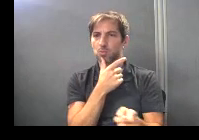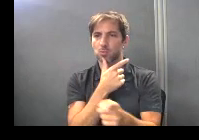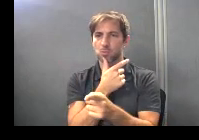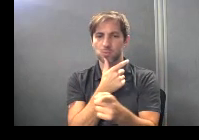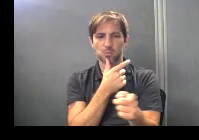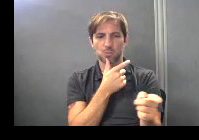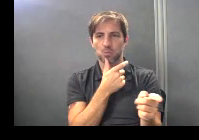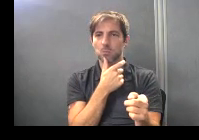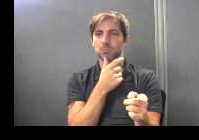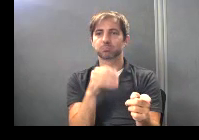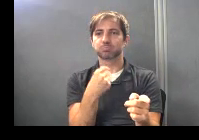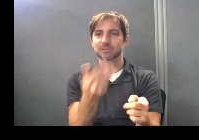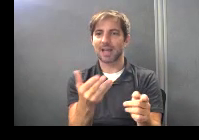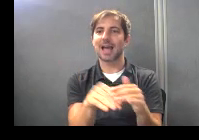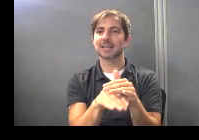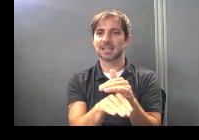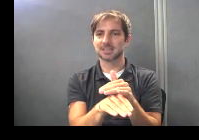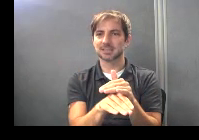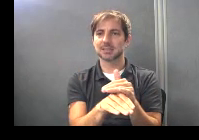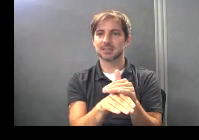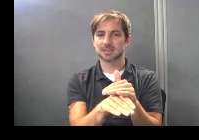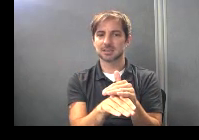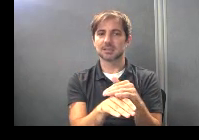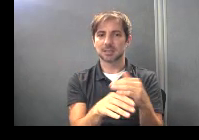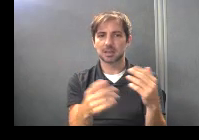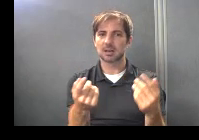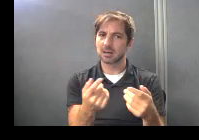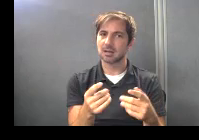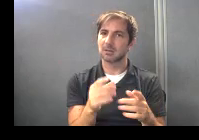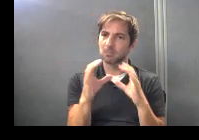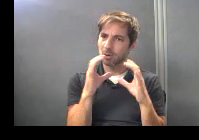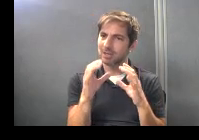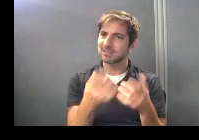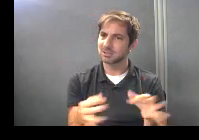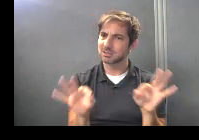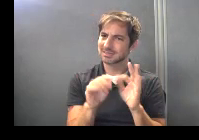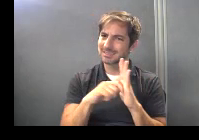BE APPROACHABLE TO RECEIVING ACCOMMODATION REQUESTS AND GROWING THE AUDIENCE BASE.